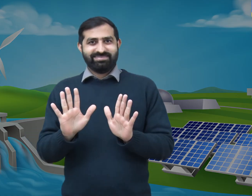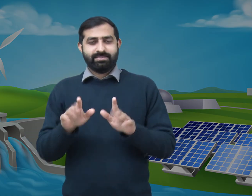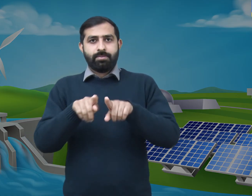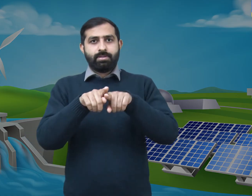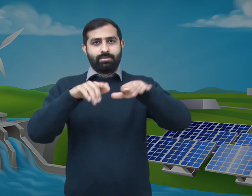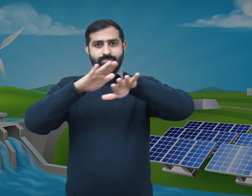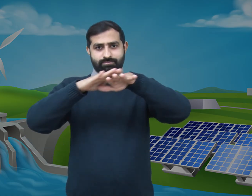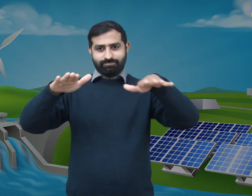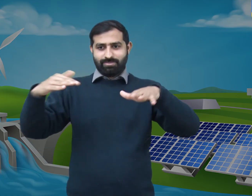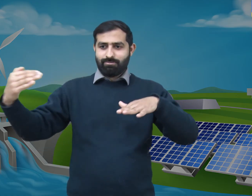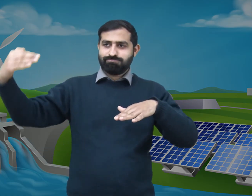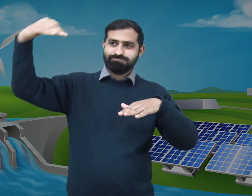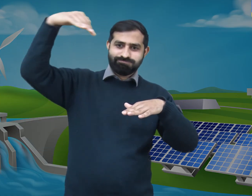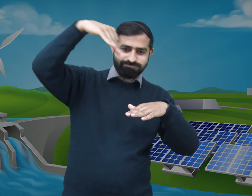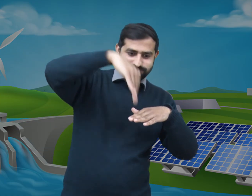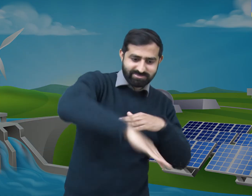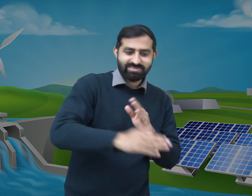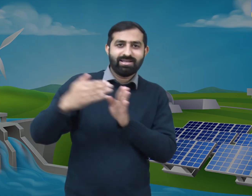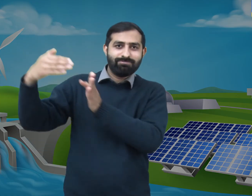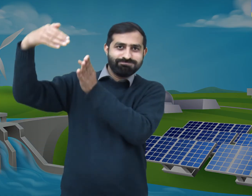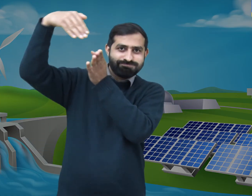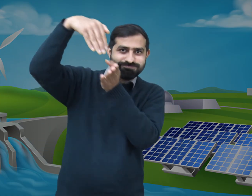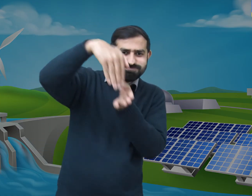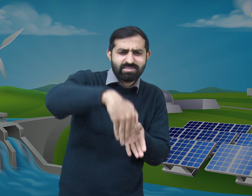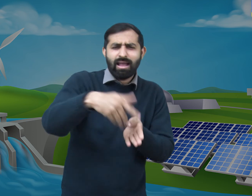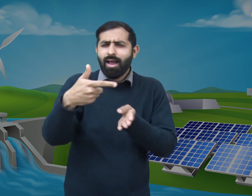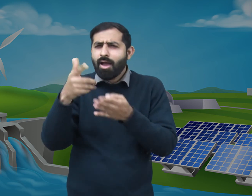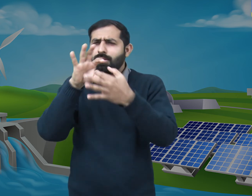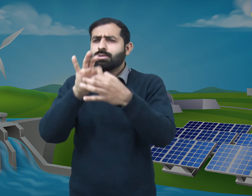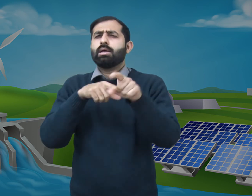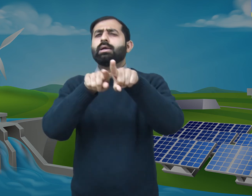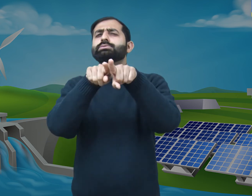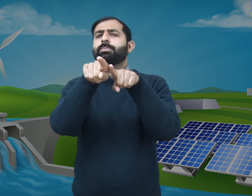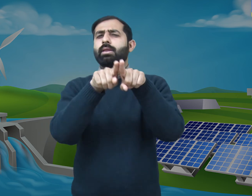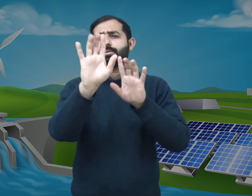River water flows in different directions. In this system water is diverted to flow downwards.